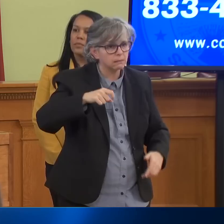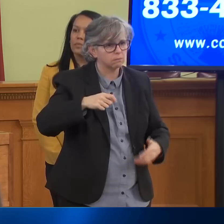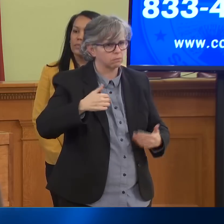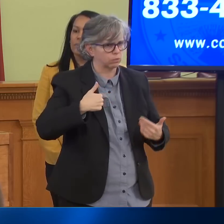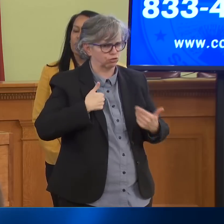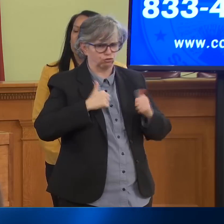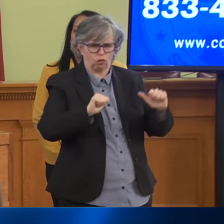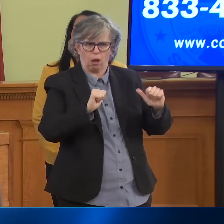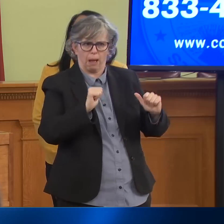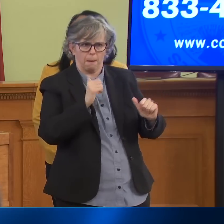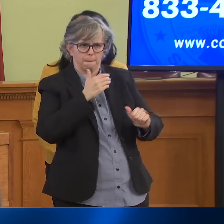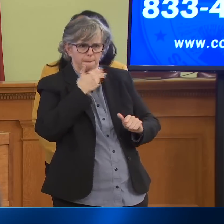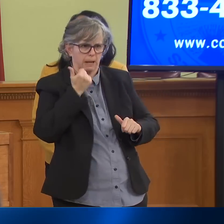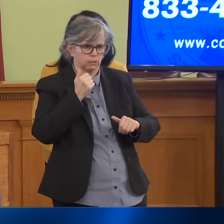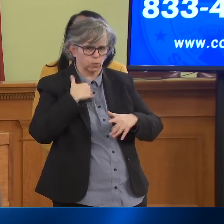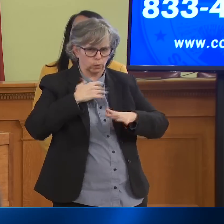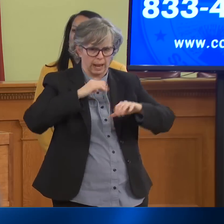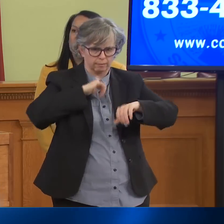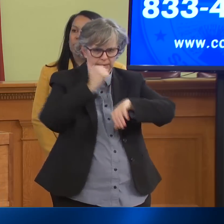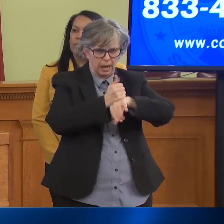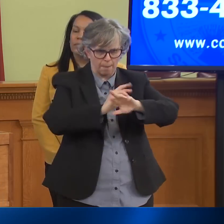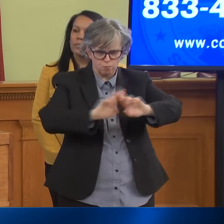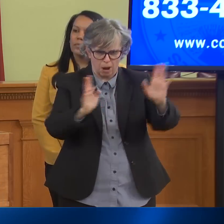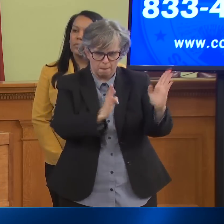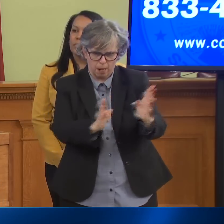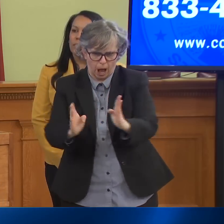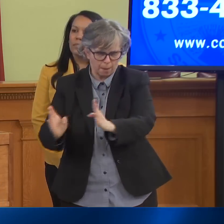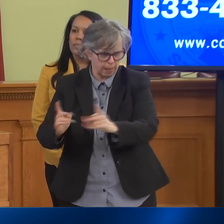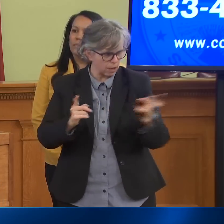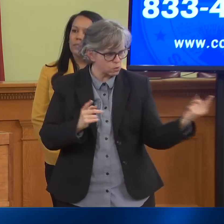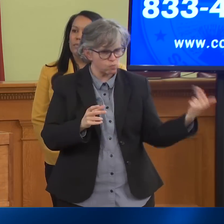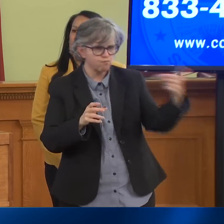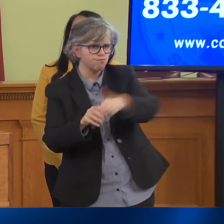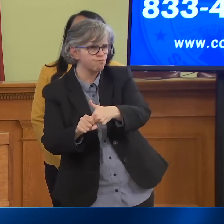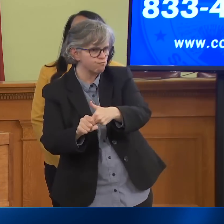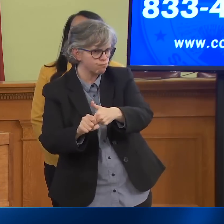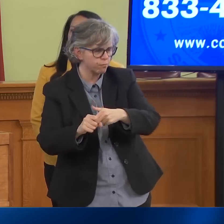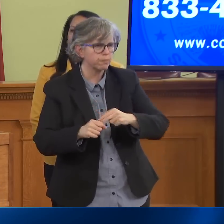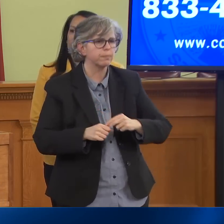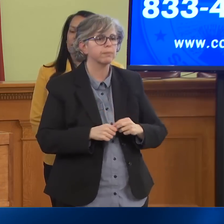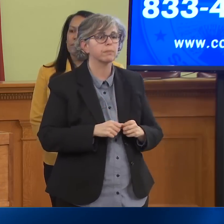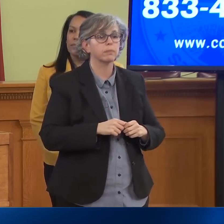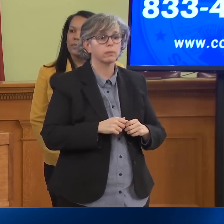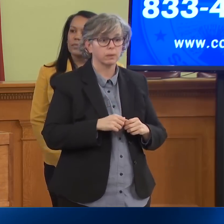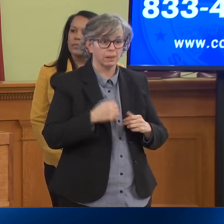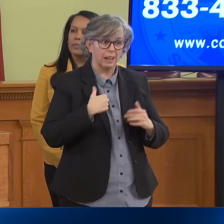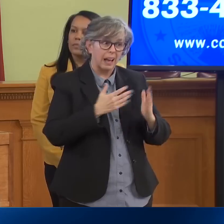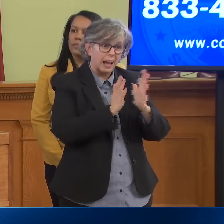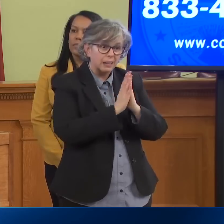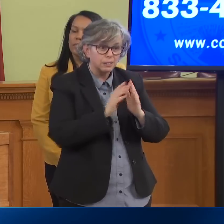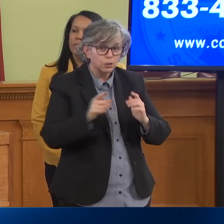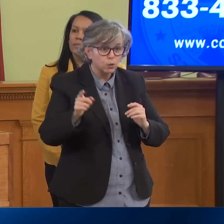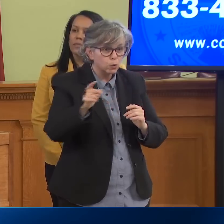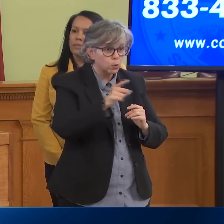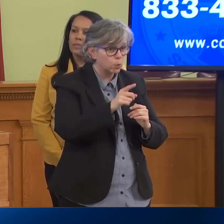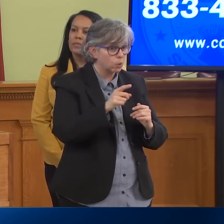STAY HEALTHY AND WELL AND ALWAYS TO CONTINUE IN YOUR RECOVERY. AND TO FOLLOW THE INSTRUCTIONS THAT WERE SETTING FORWARD, AND TO KNOW THAT IF YOU HAVE A MENTAL HEALTH NEED, OR AN